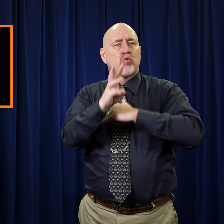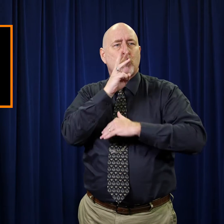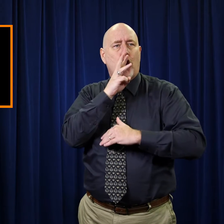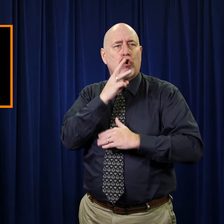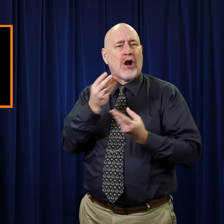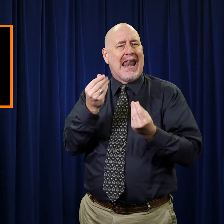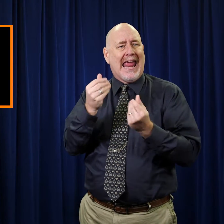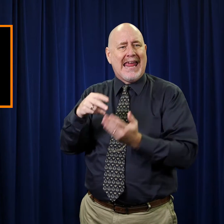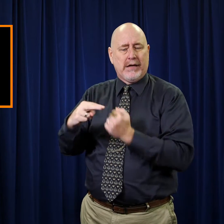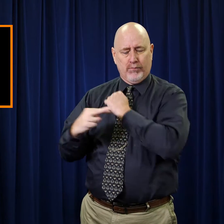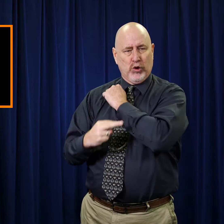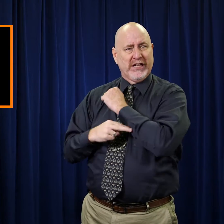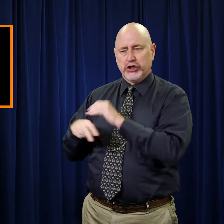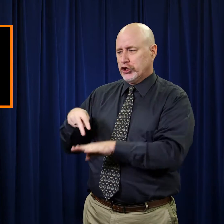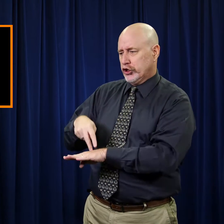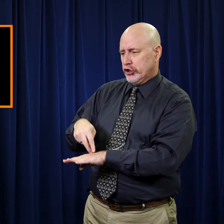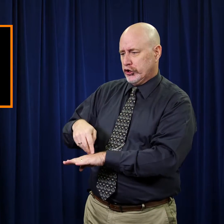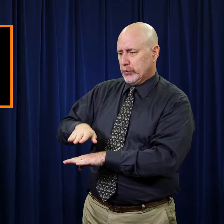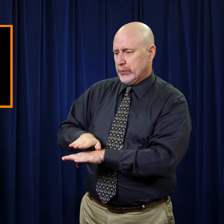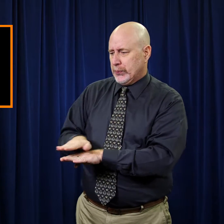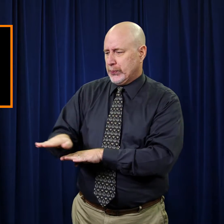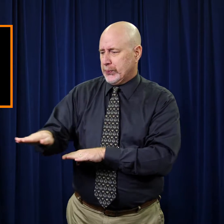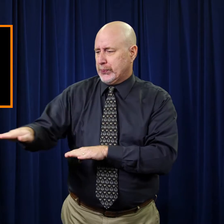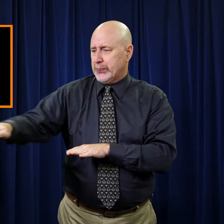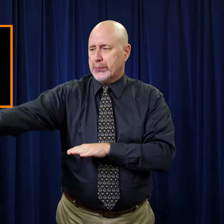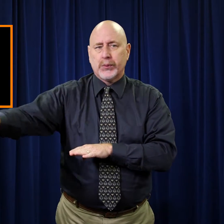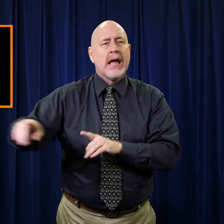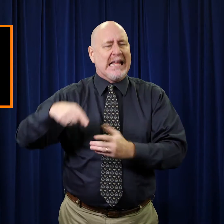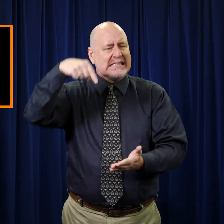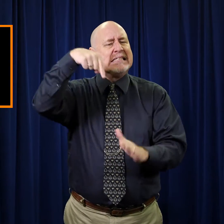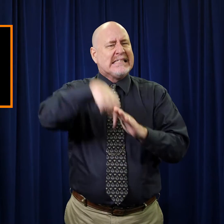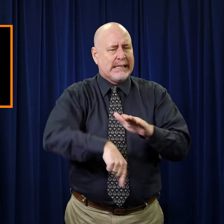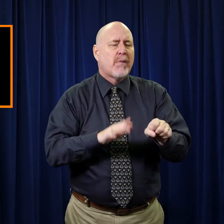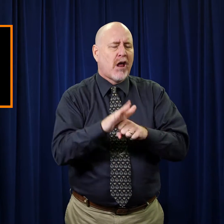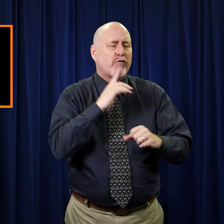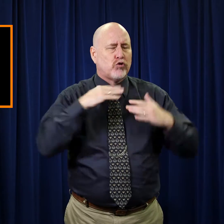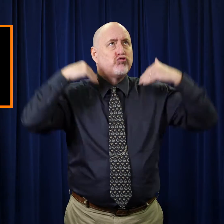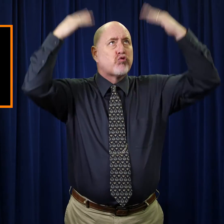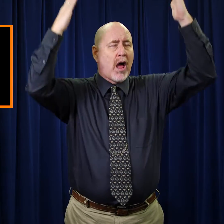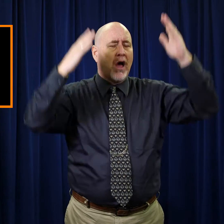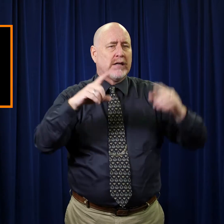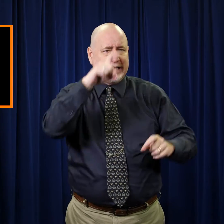underwater land bridge, if you please. Now, the water’s clearly deep enough to drown the Egyptians,